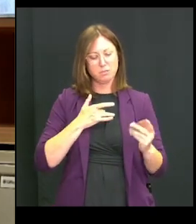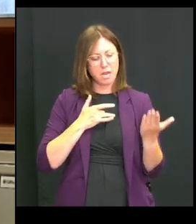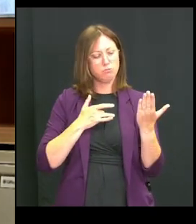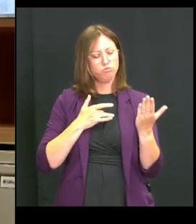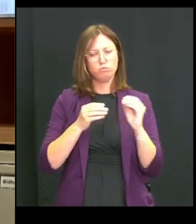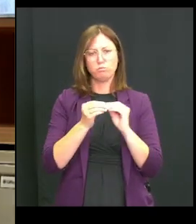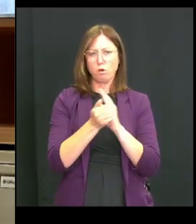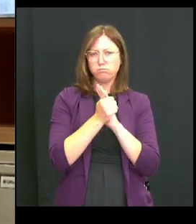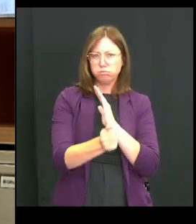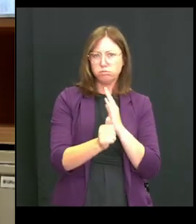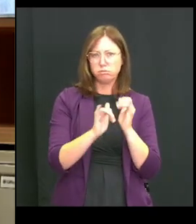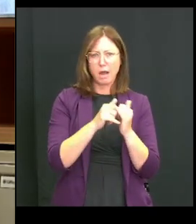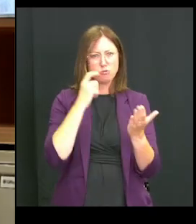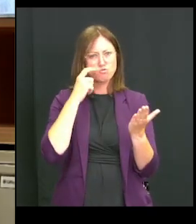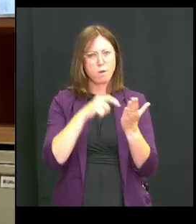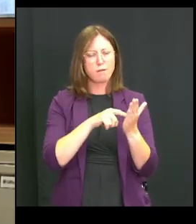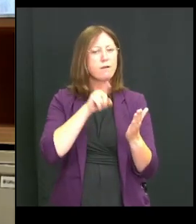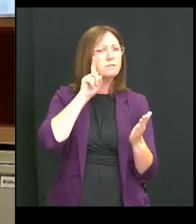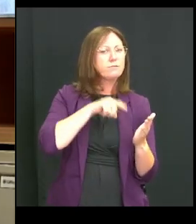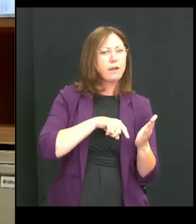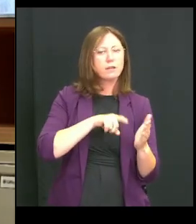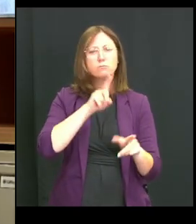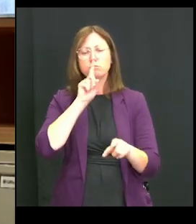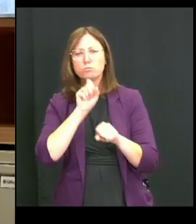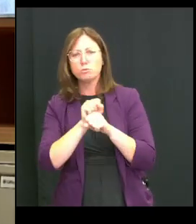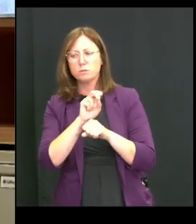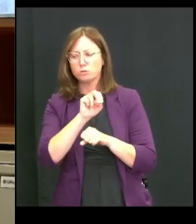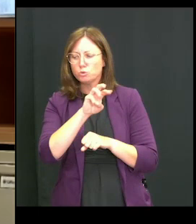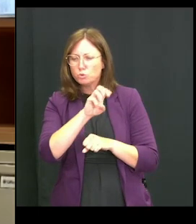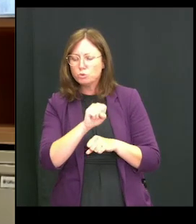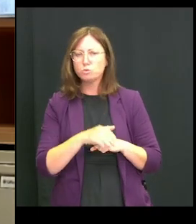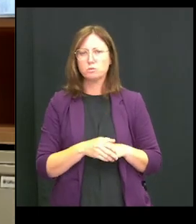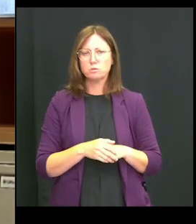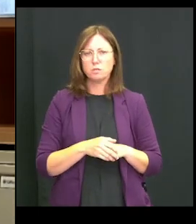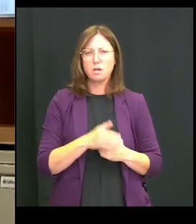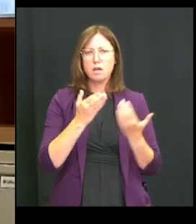so they might be able to more effectively, wade through social media space